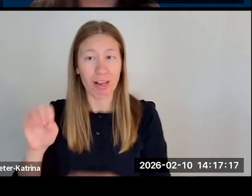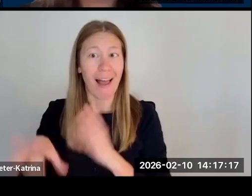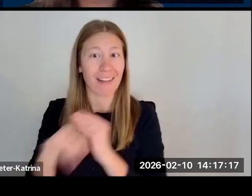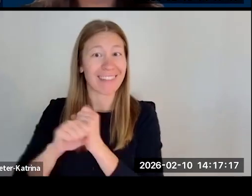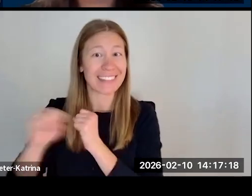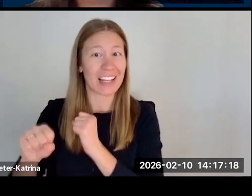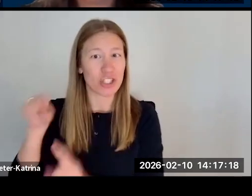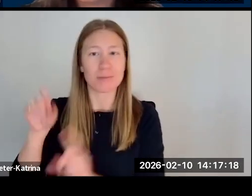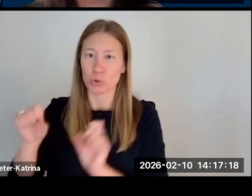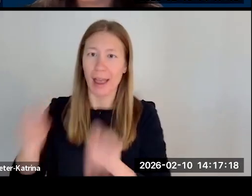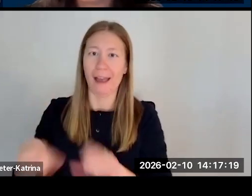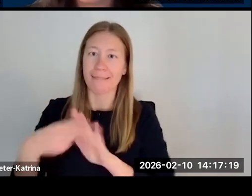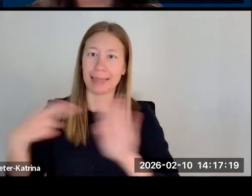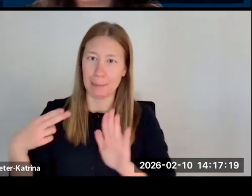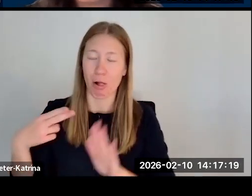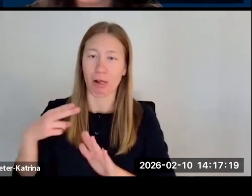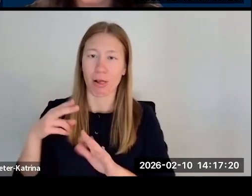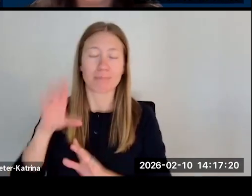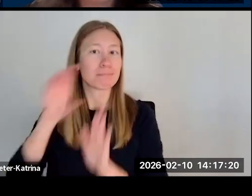and I will demonstrate how to do that today.